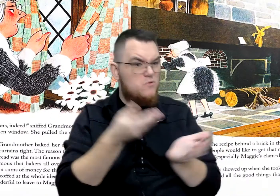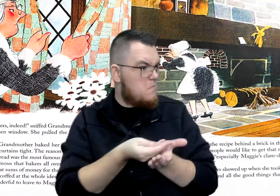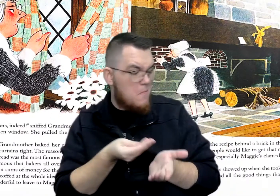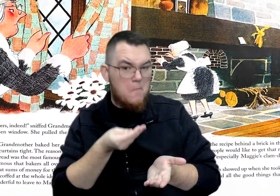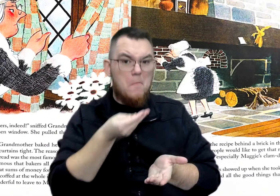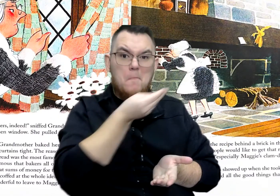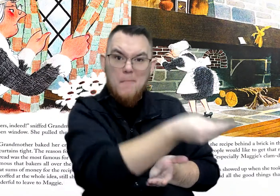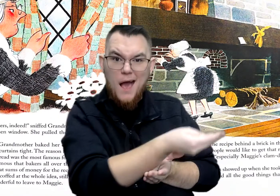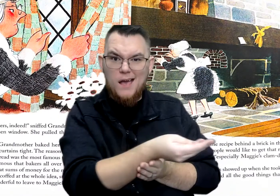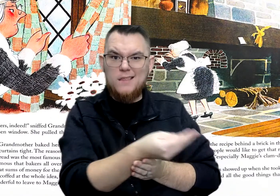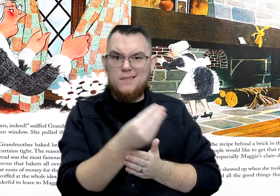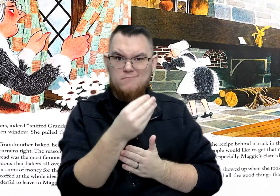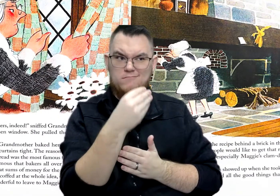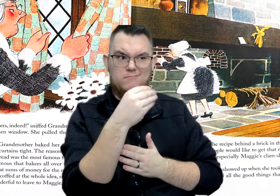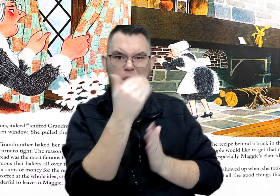for the recipe.